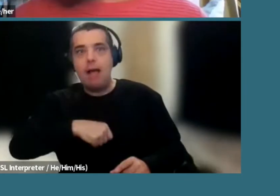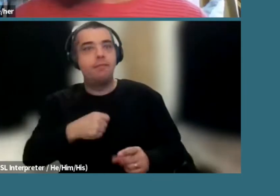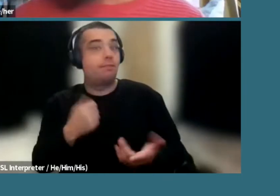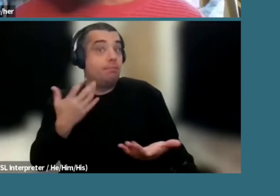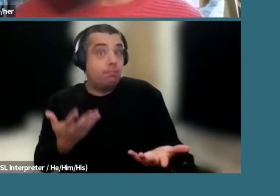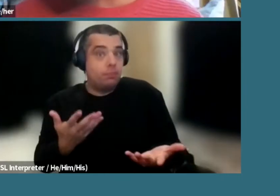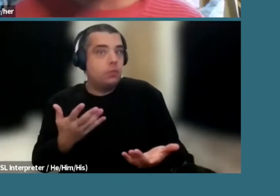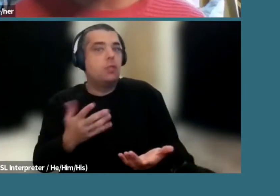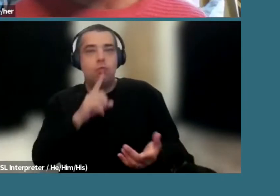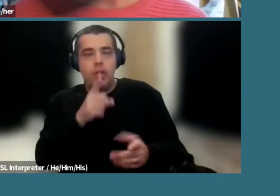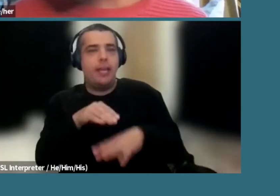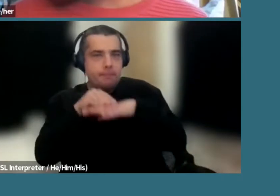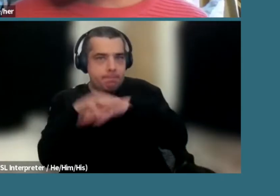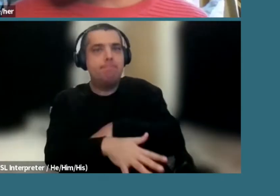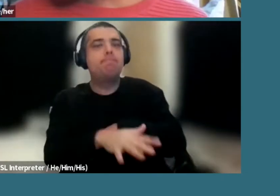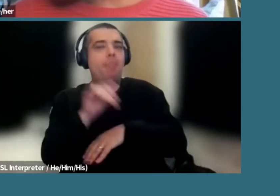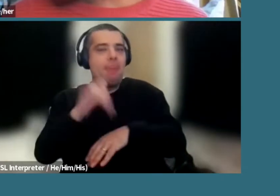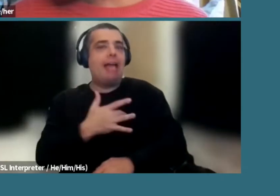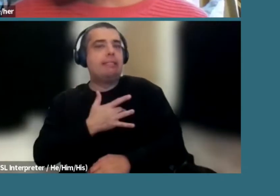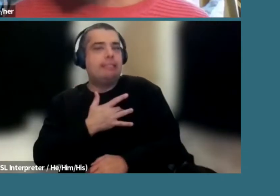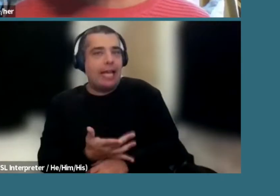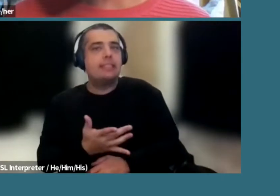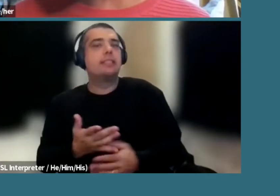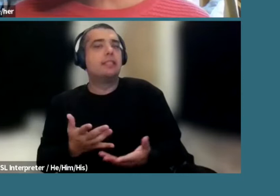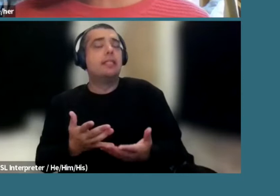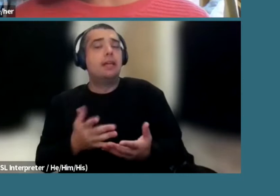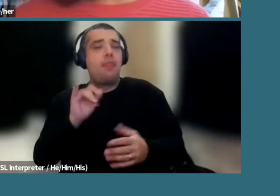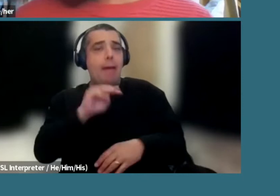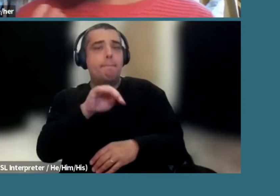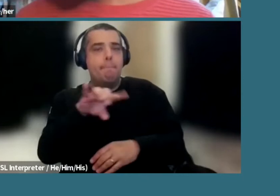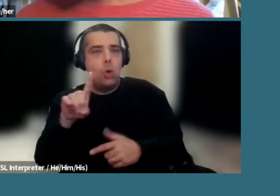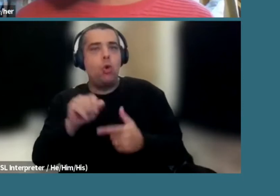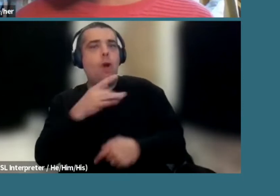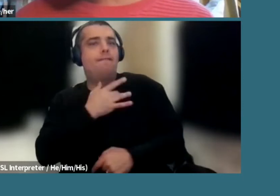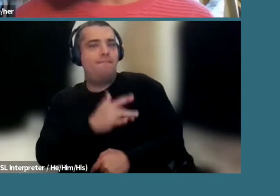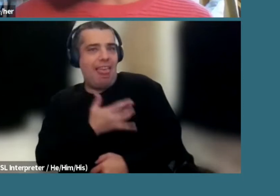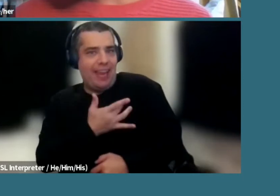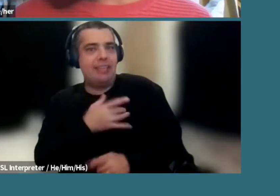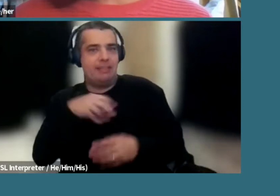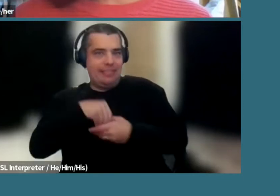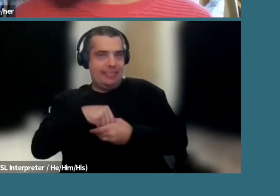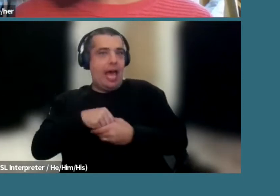Why not evoke that sense of that mood or that feeling that you have internally?